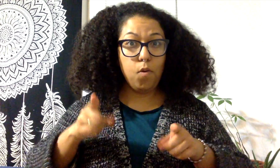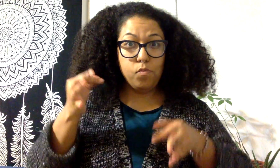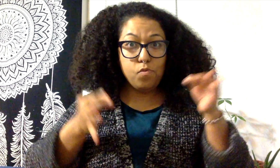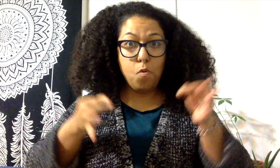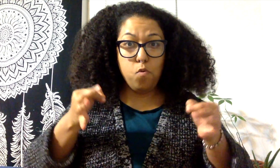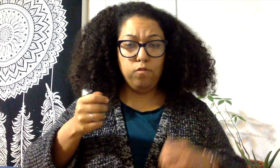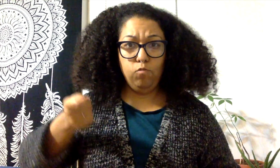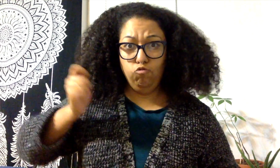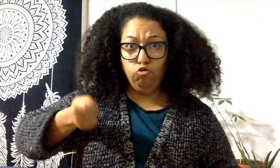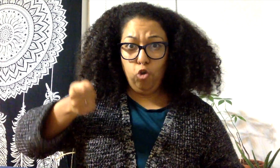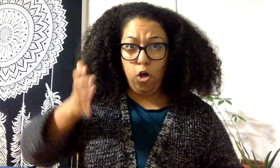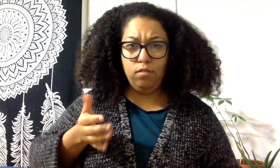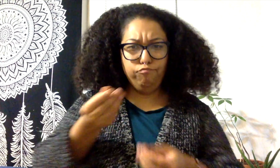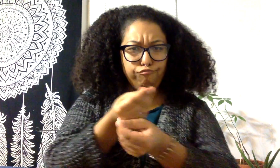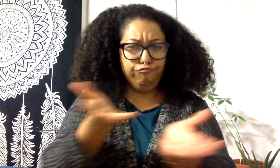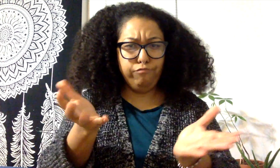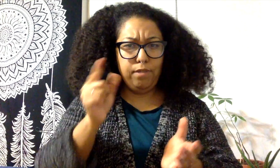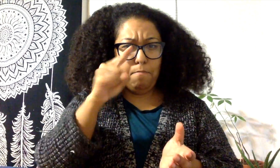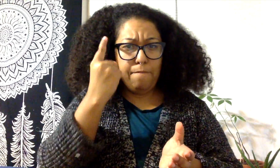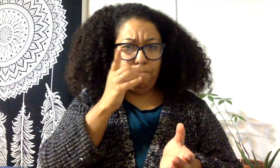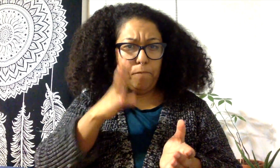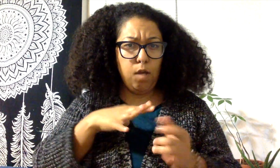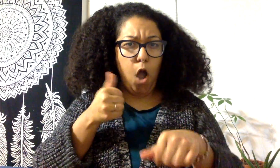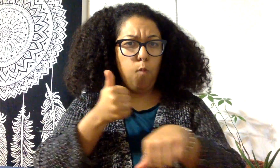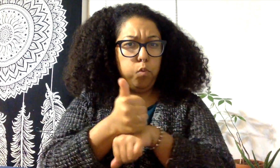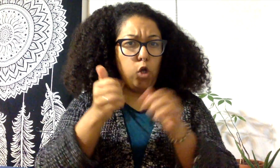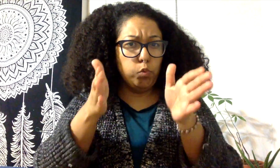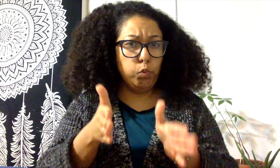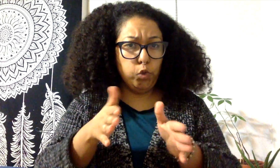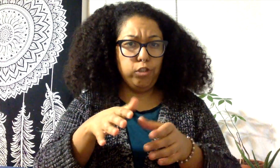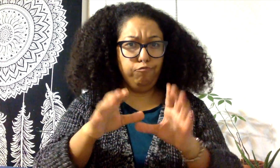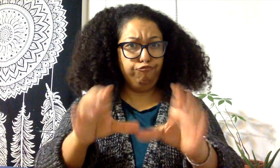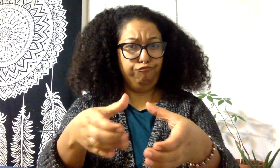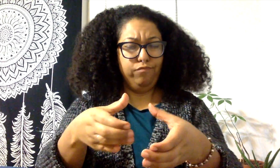When in the court, the judge told the Black female prosecutors that